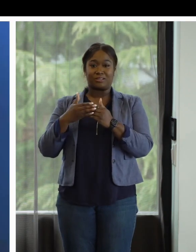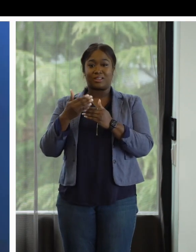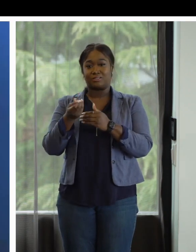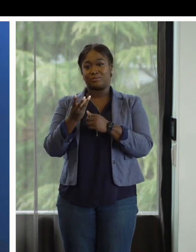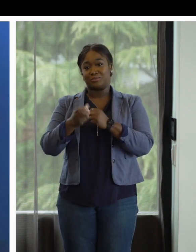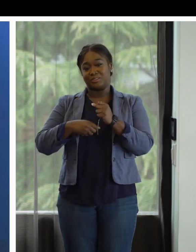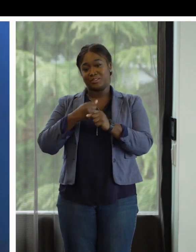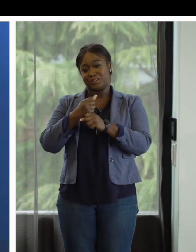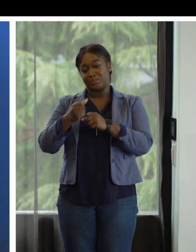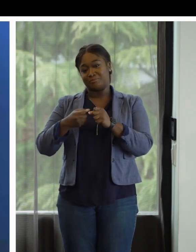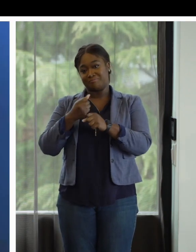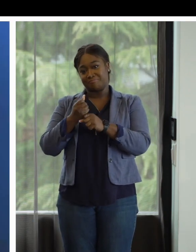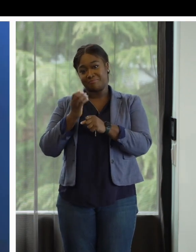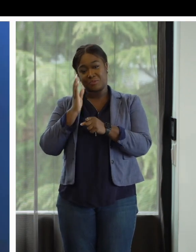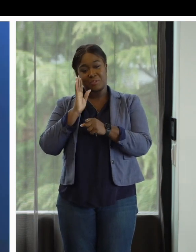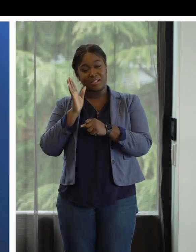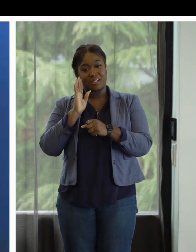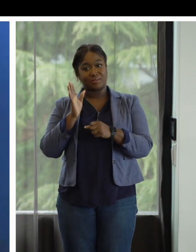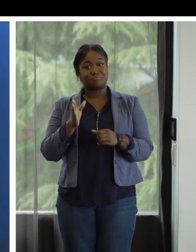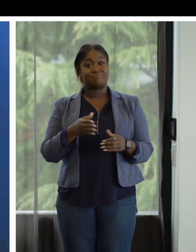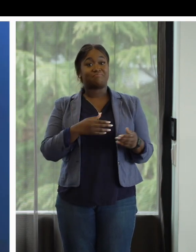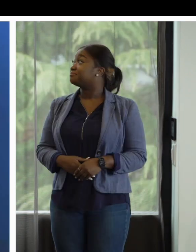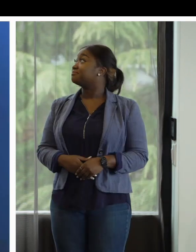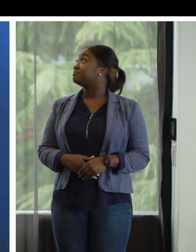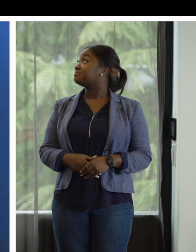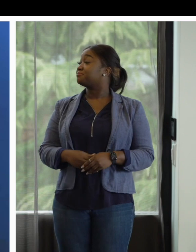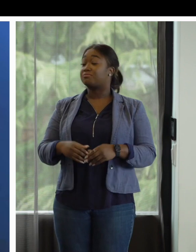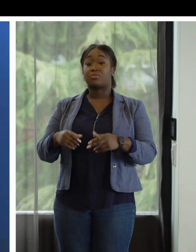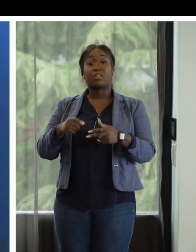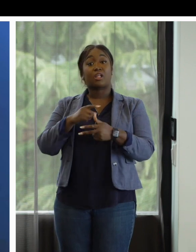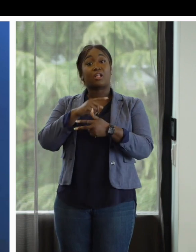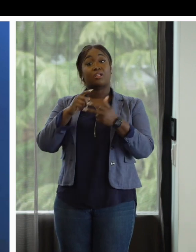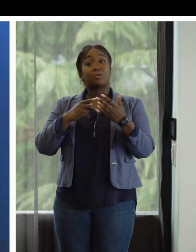The 3 projects that Ive been working on over the past few years